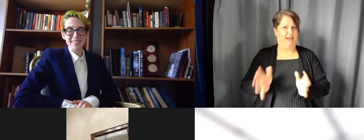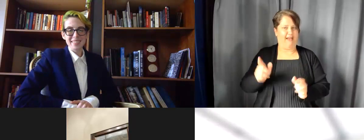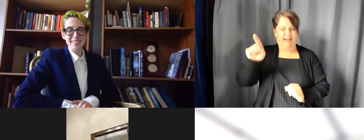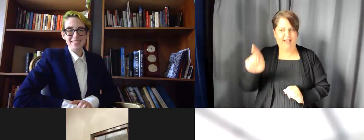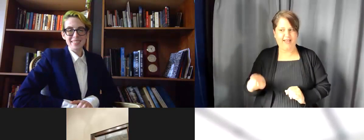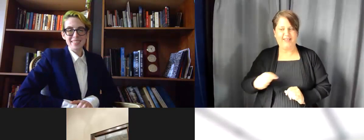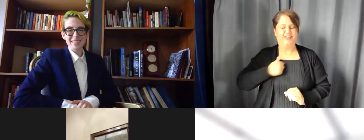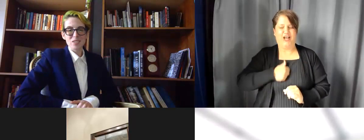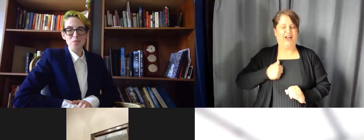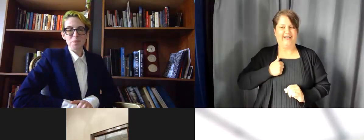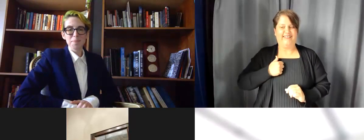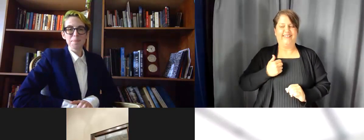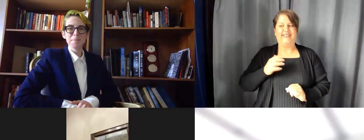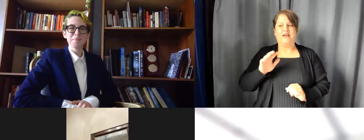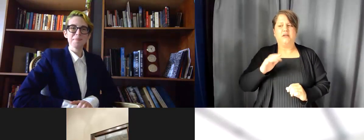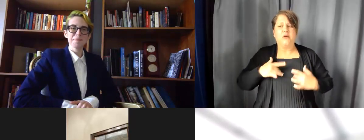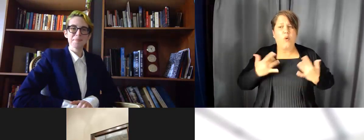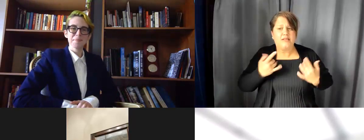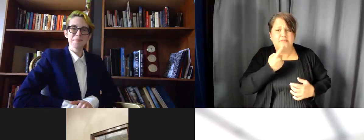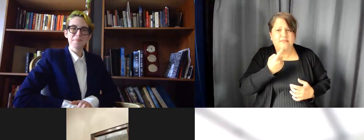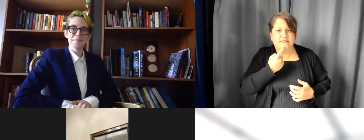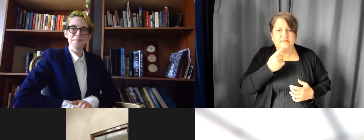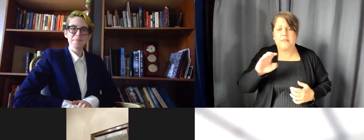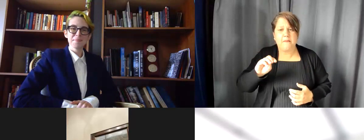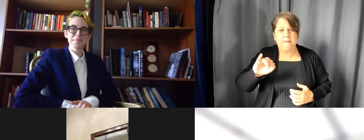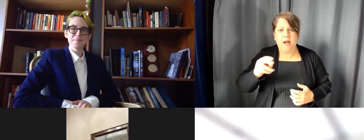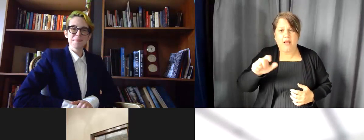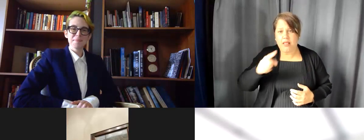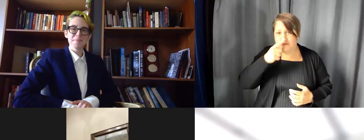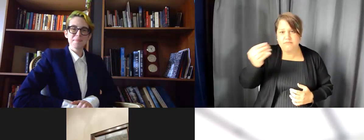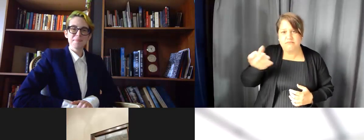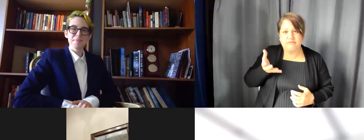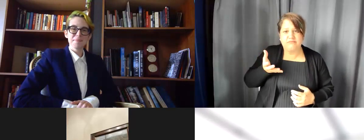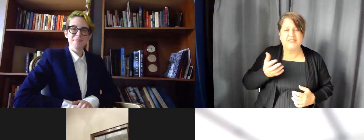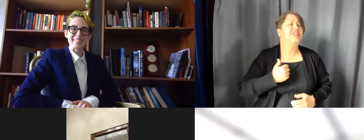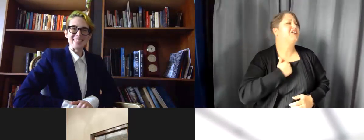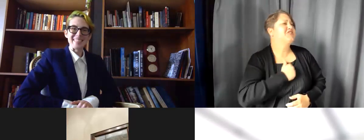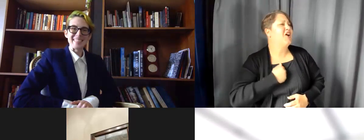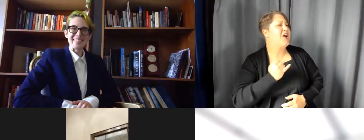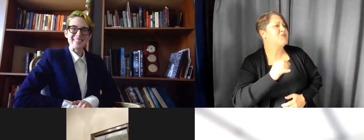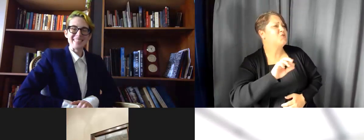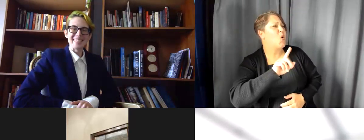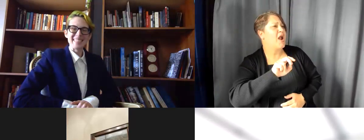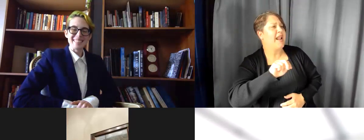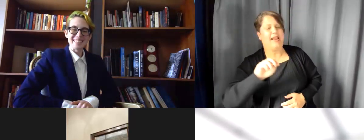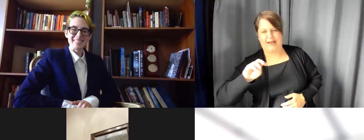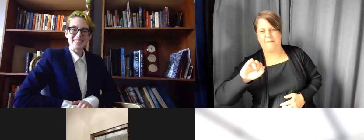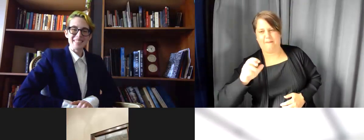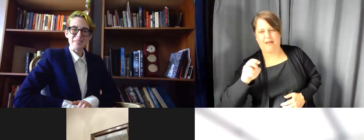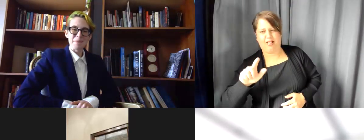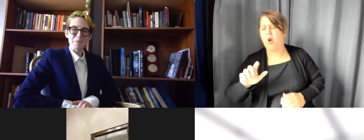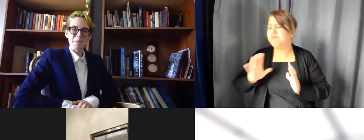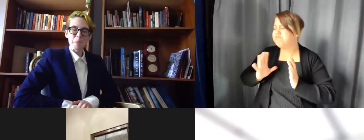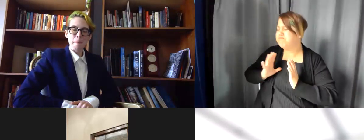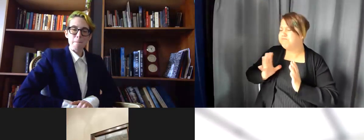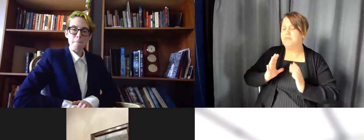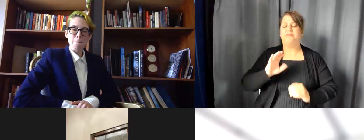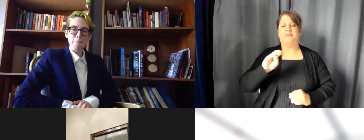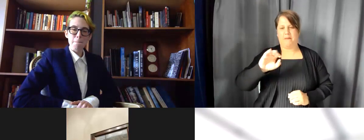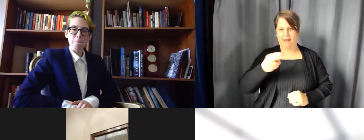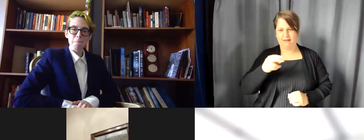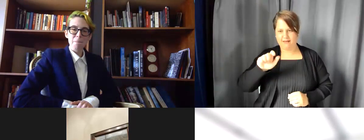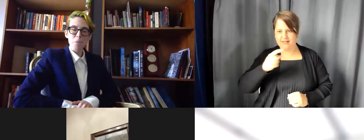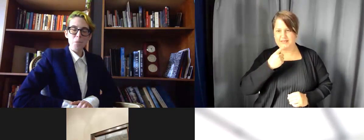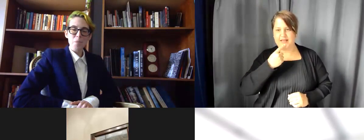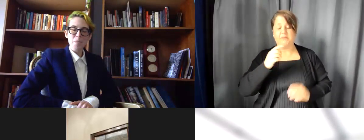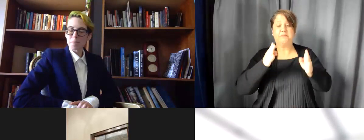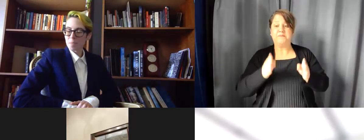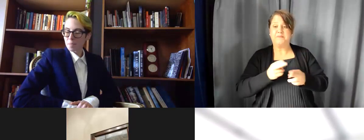Michael Libby: sorry. What's going on in the chat, Michael. Oh, sorry, Jordan, we have a question from Steve Anderson, he says. I'm an older man with Cp.